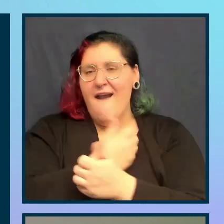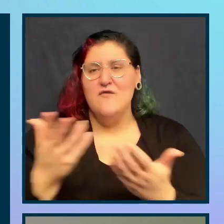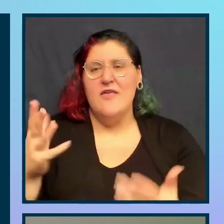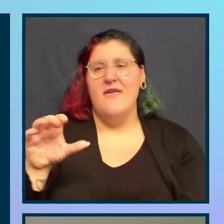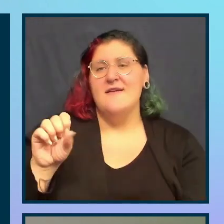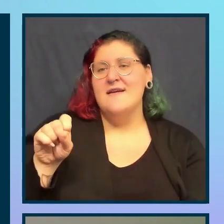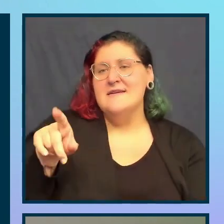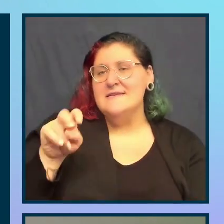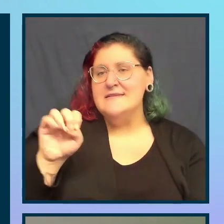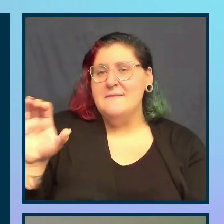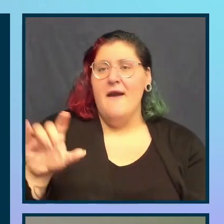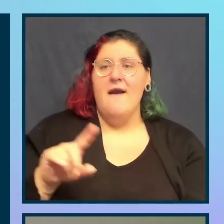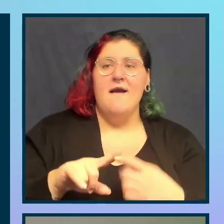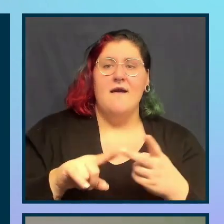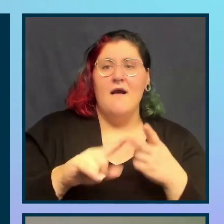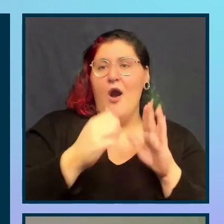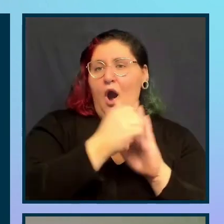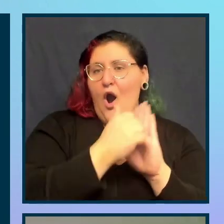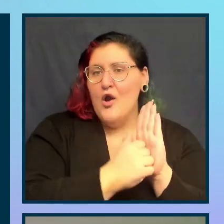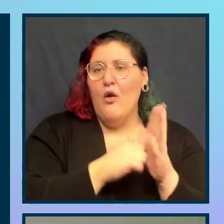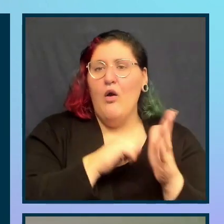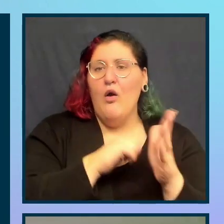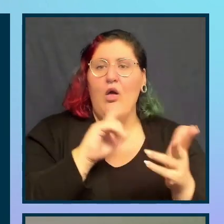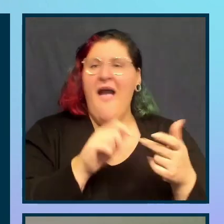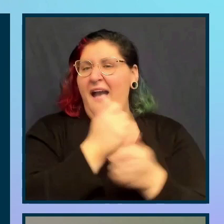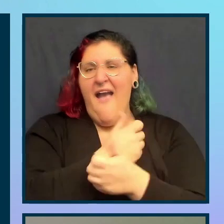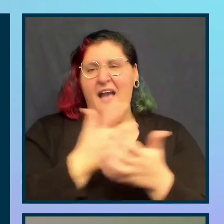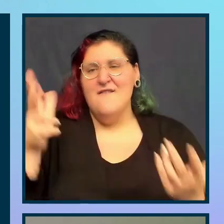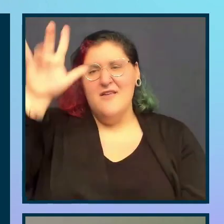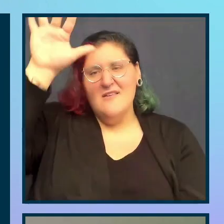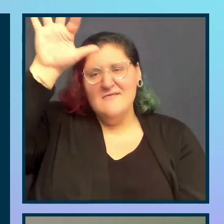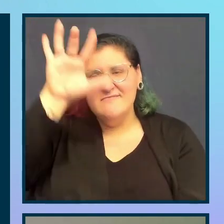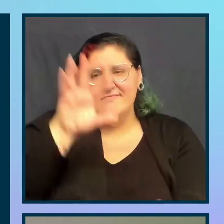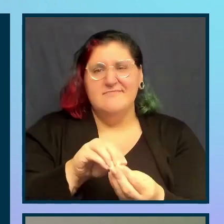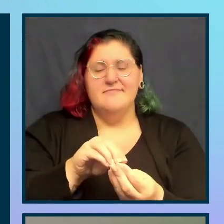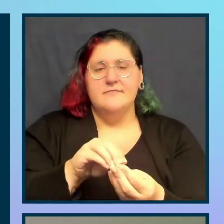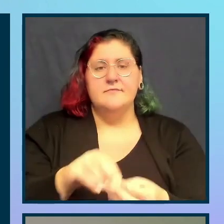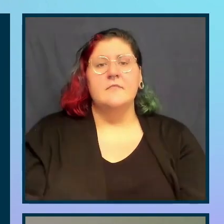and bring it all together in one place. And then because we're talking about patterns